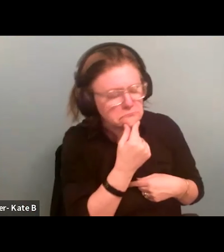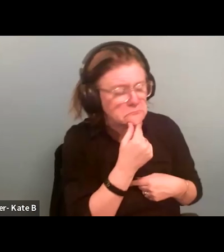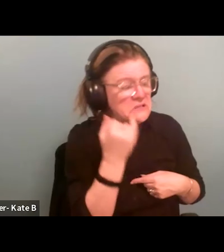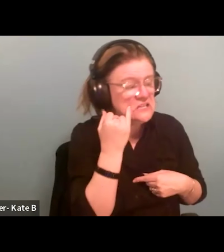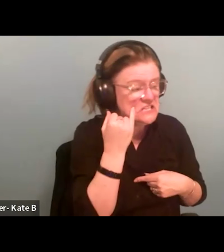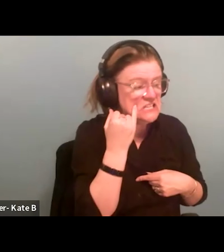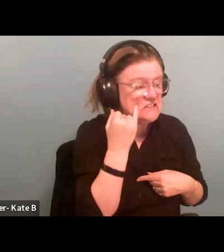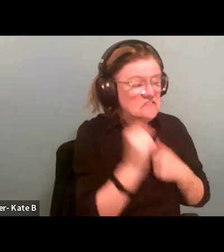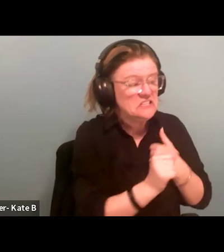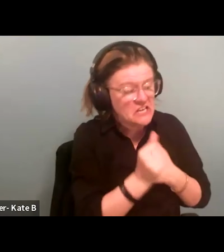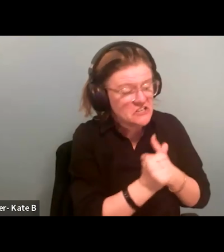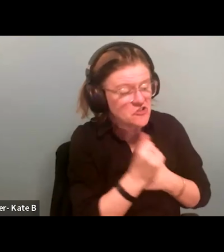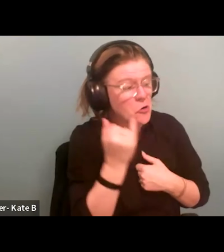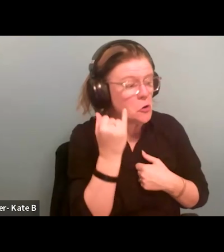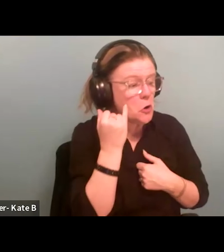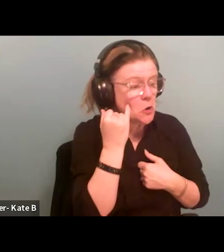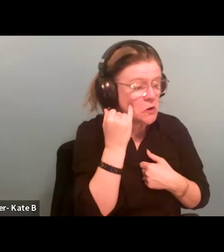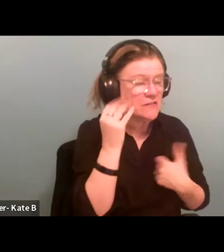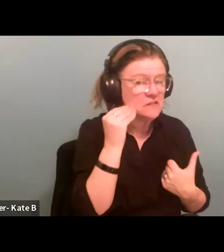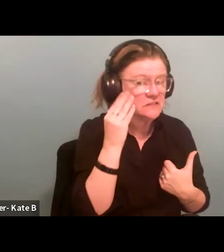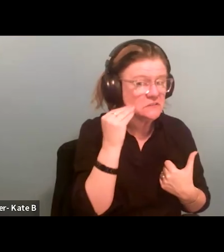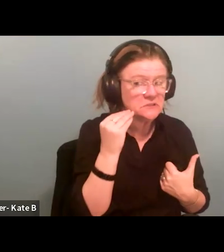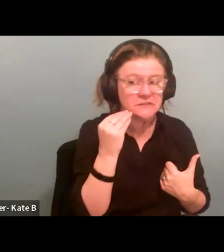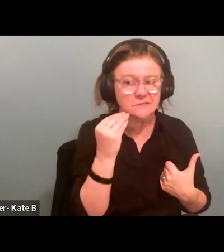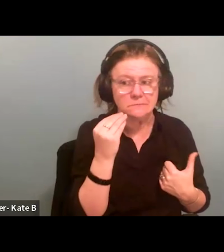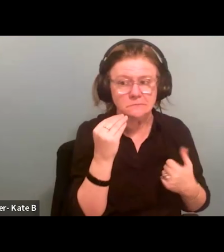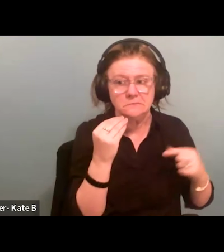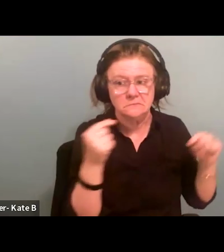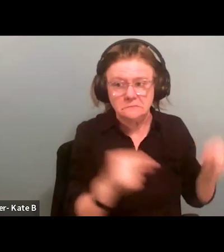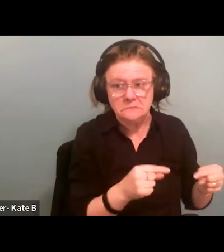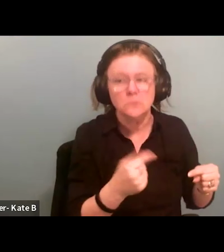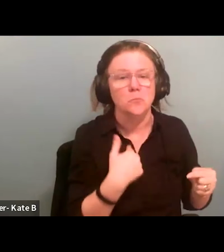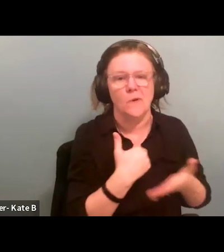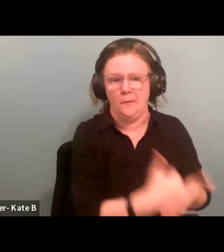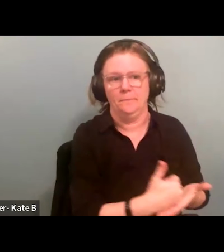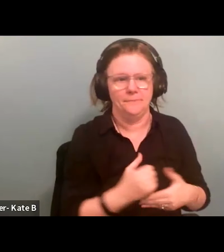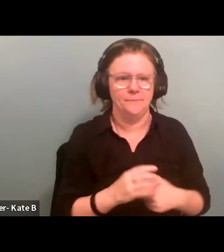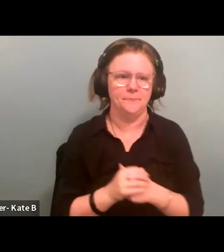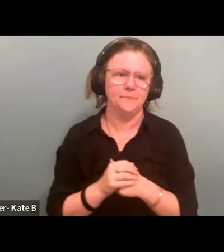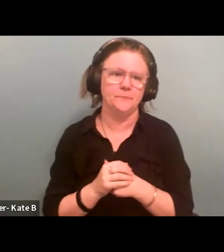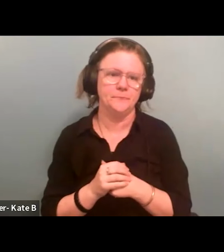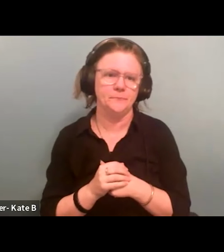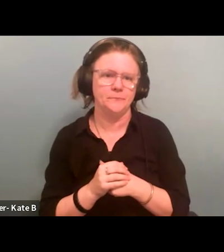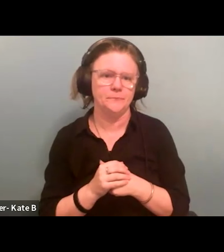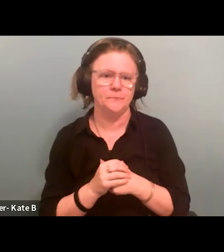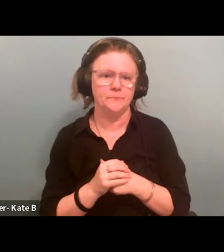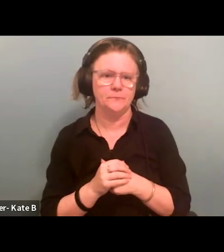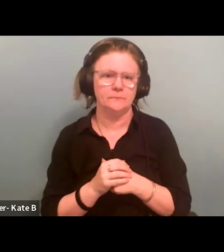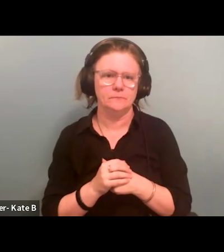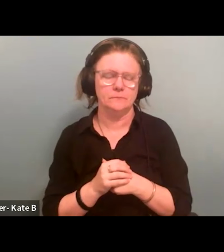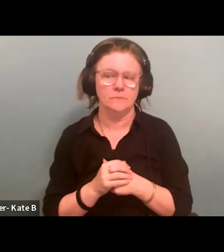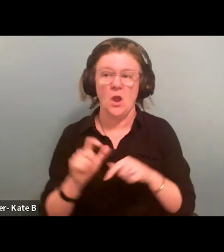is what we are tasked to do. When should you call?